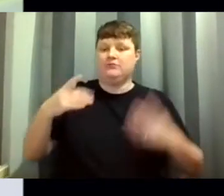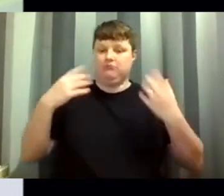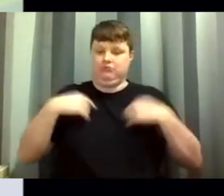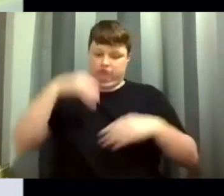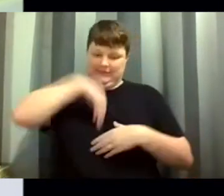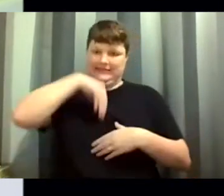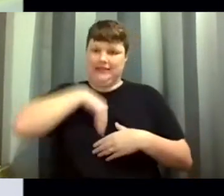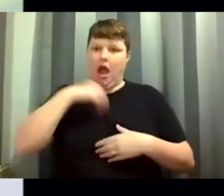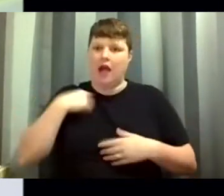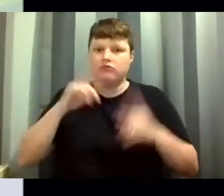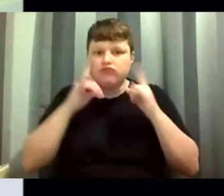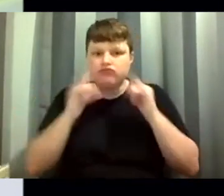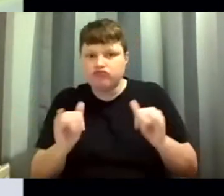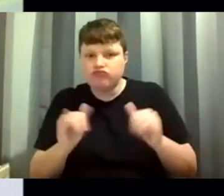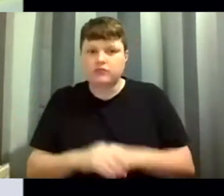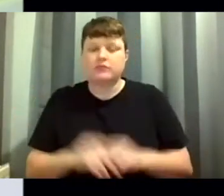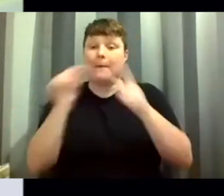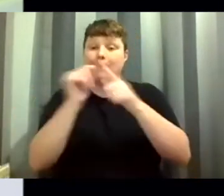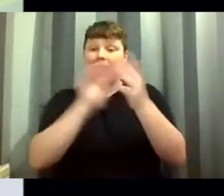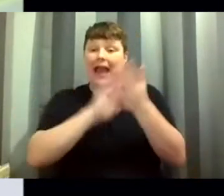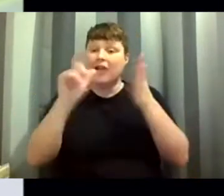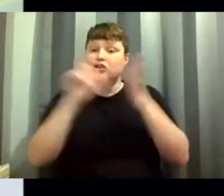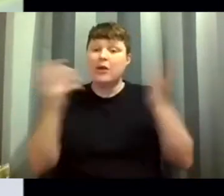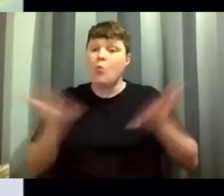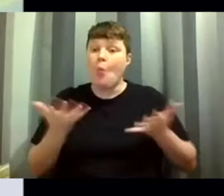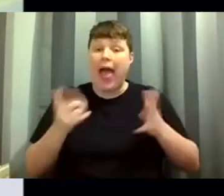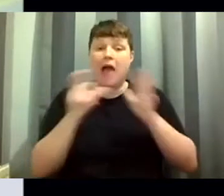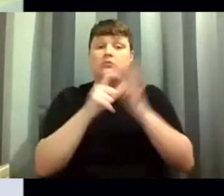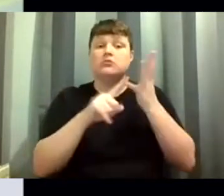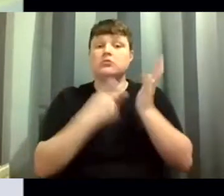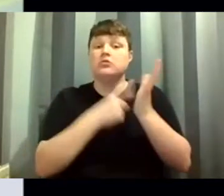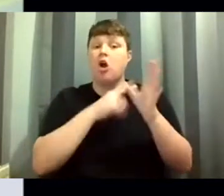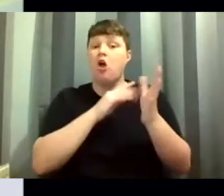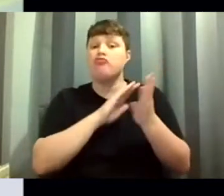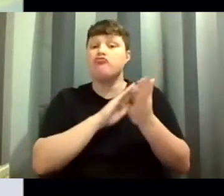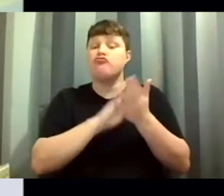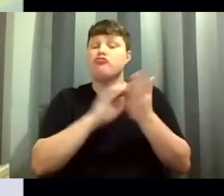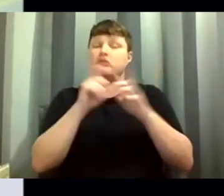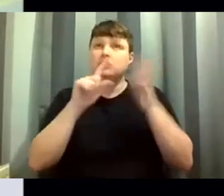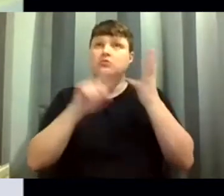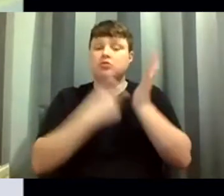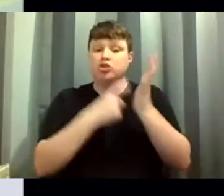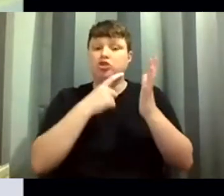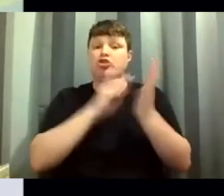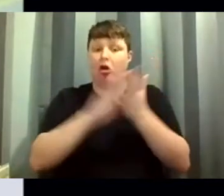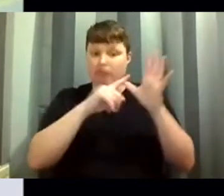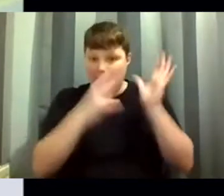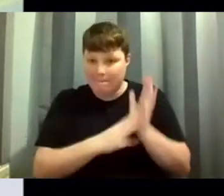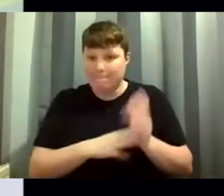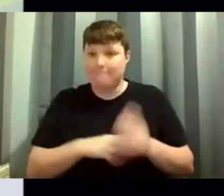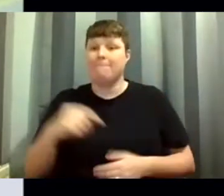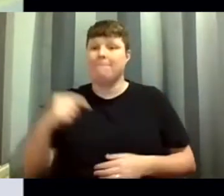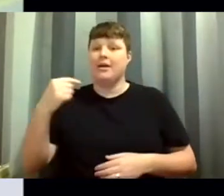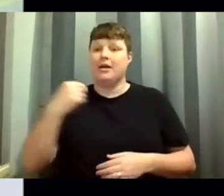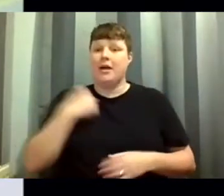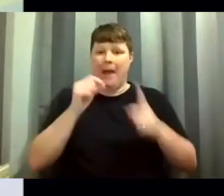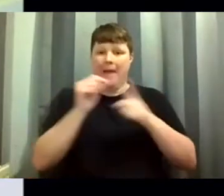I did my PhD at Durham and that was actually in detergents (washing detergents, like your